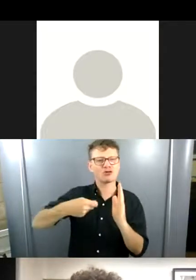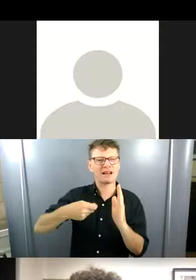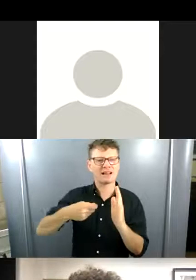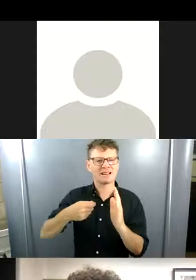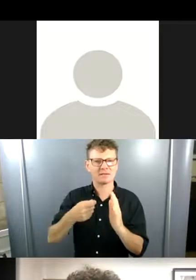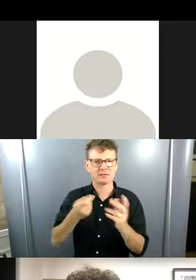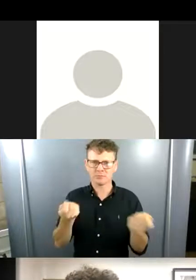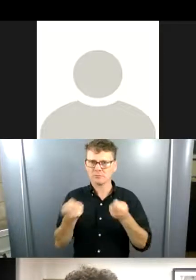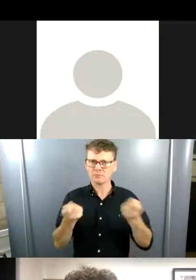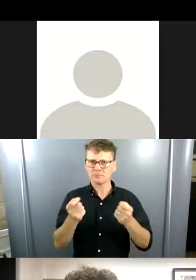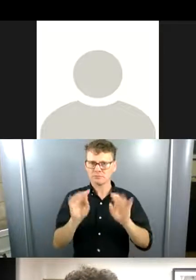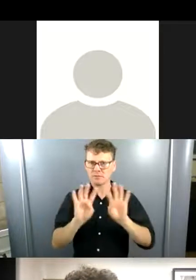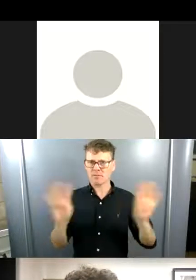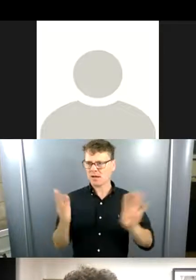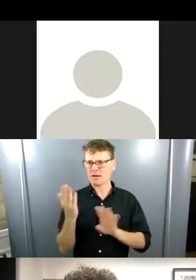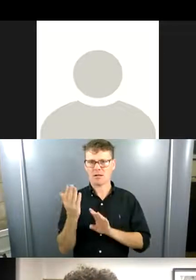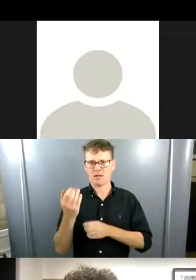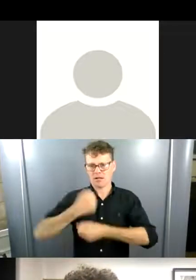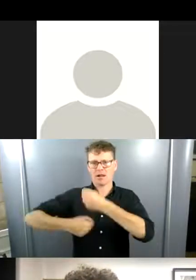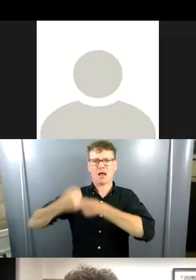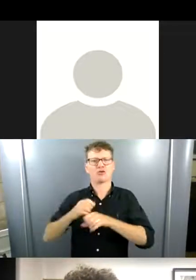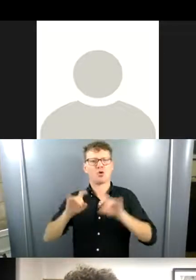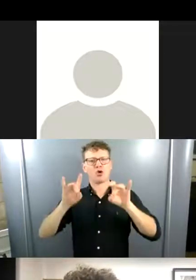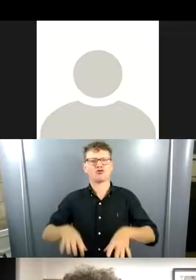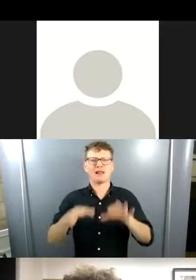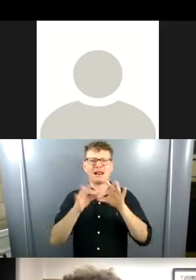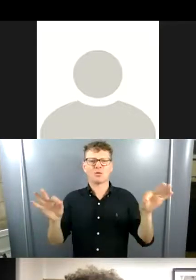linguistic society conference last year and you can see that with this youtube link